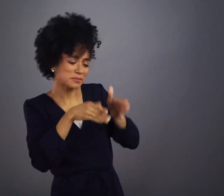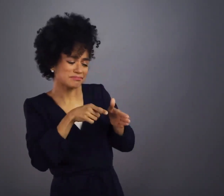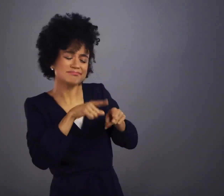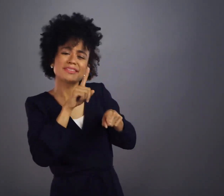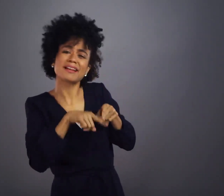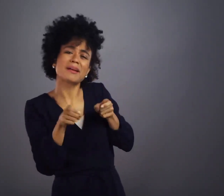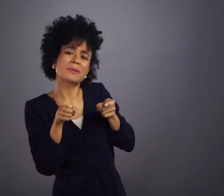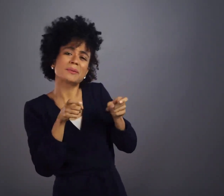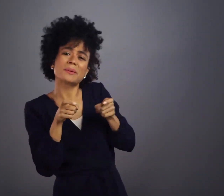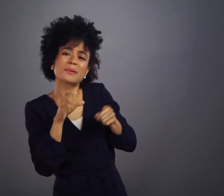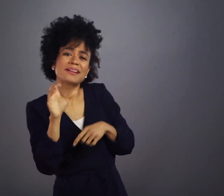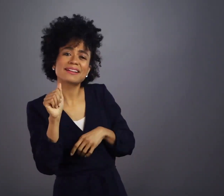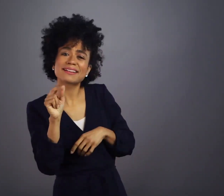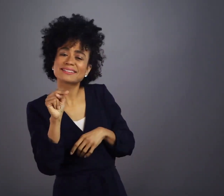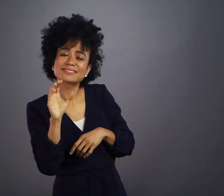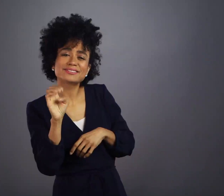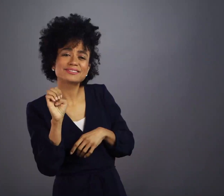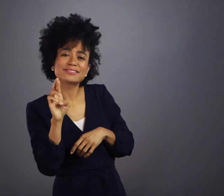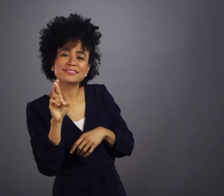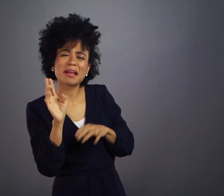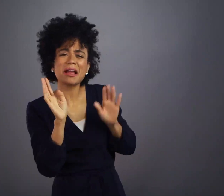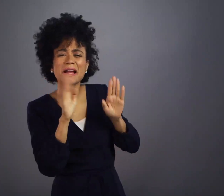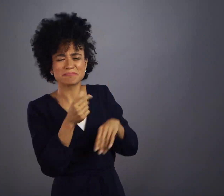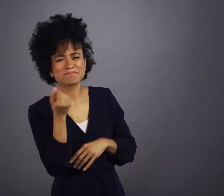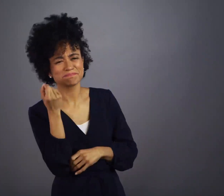of all the things worthwhile in life.